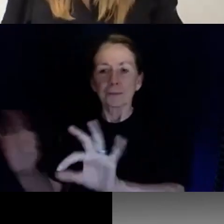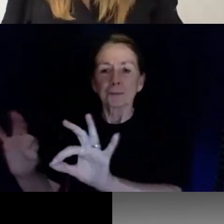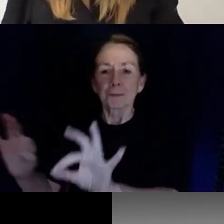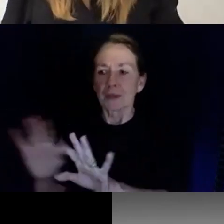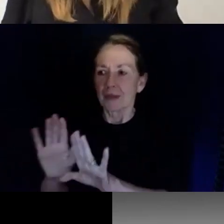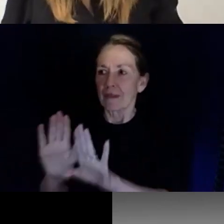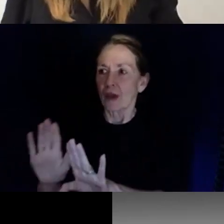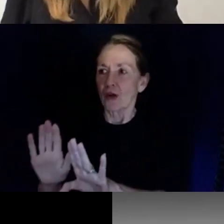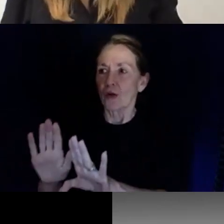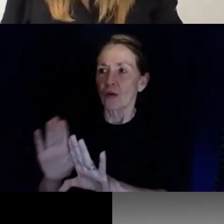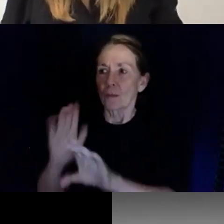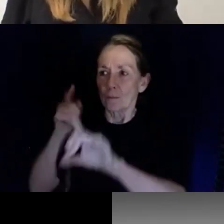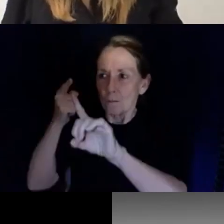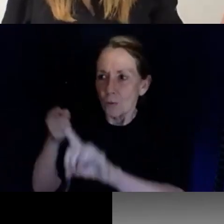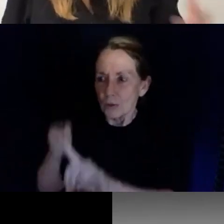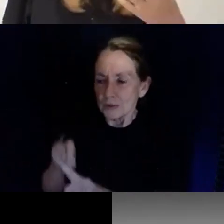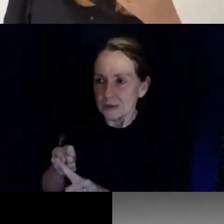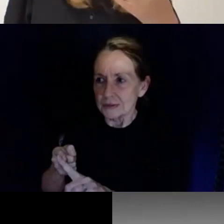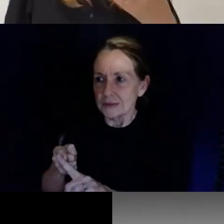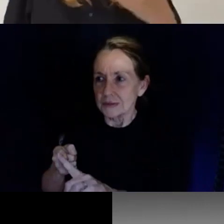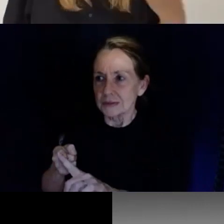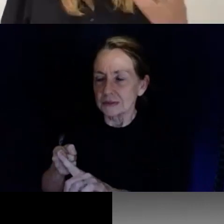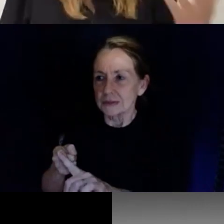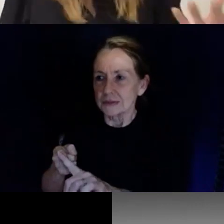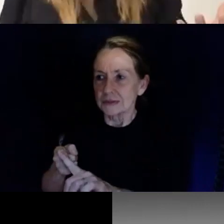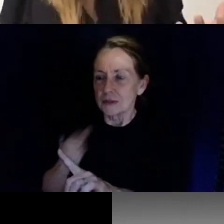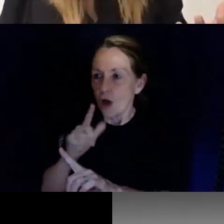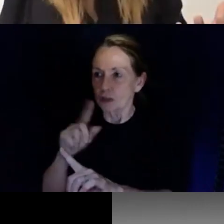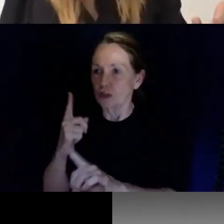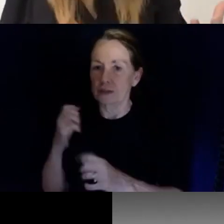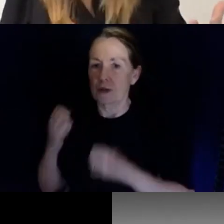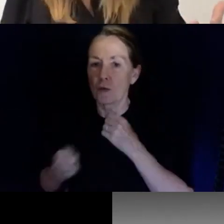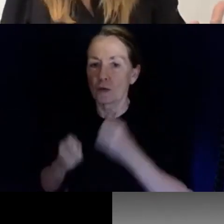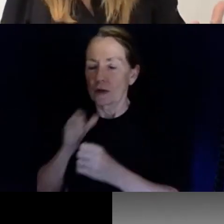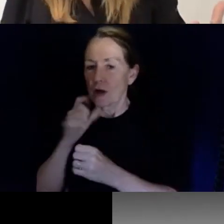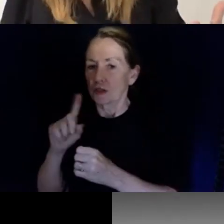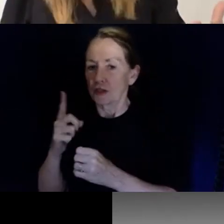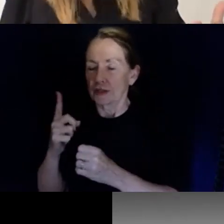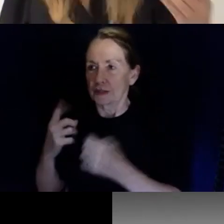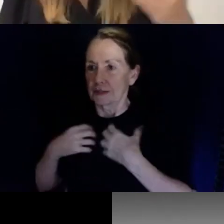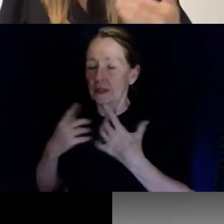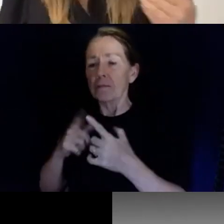CERTAINLY, THEIR POINTS ARE VALID, TOO.